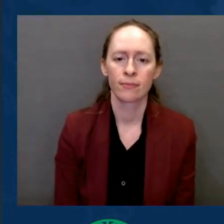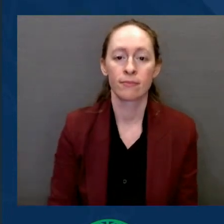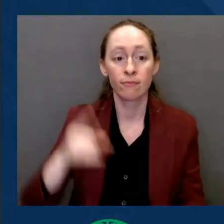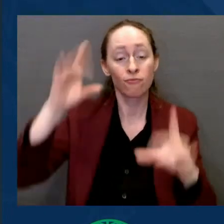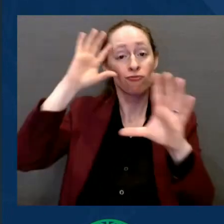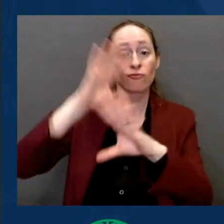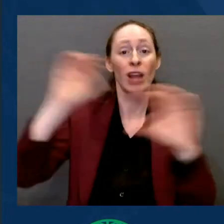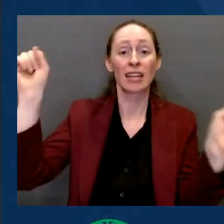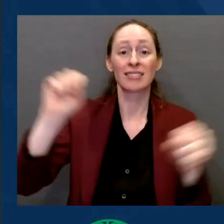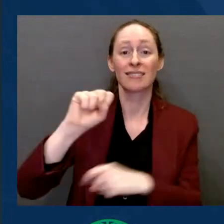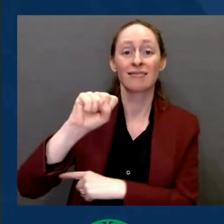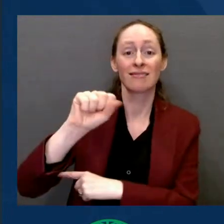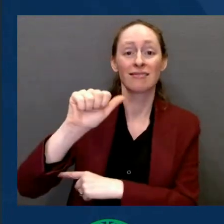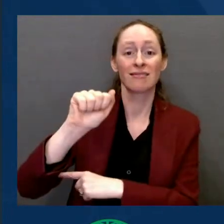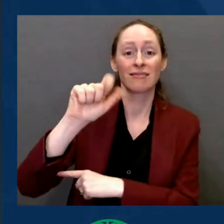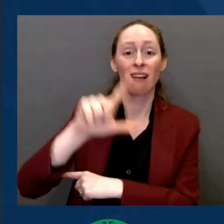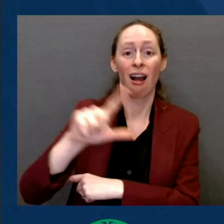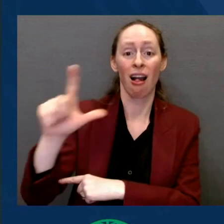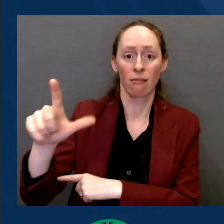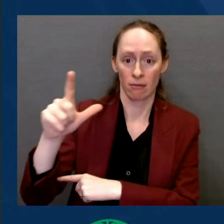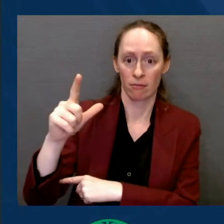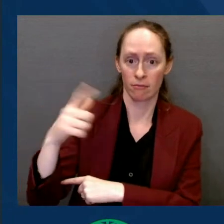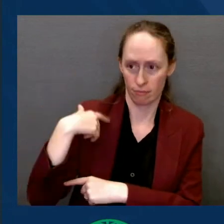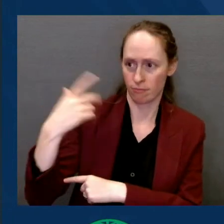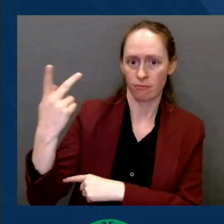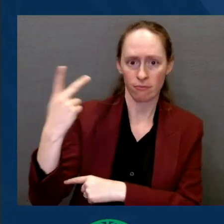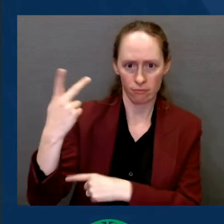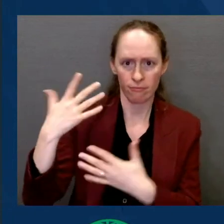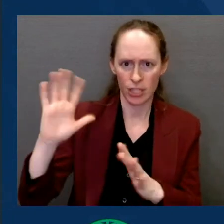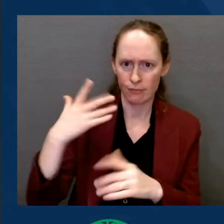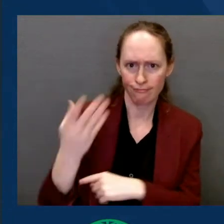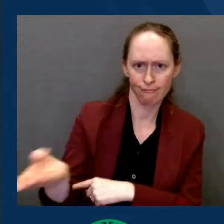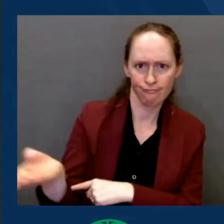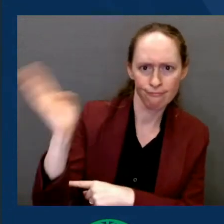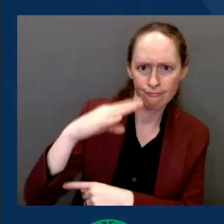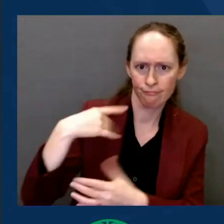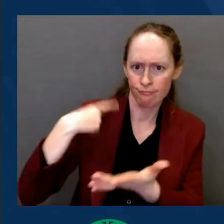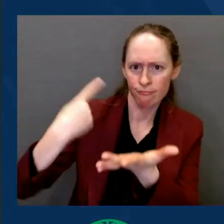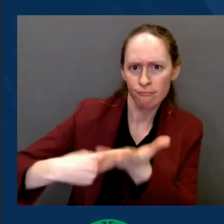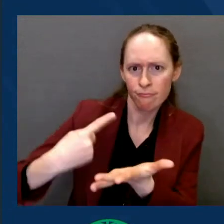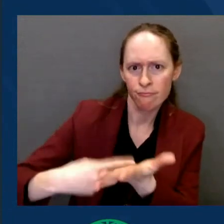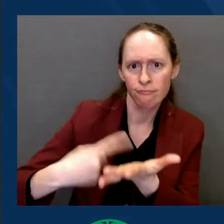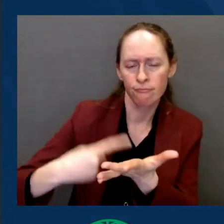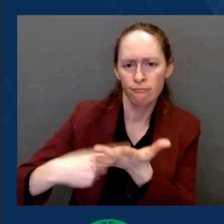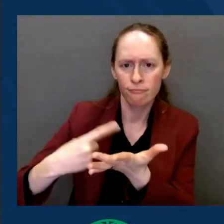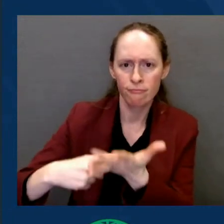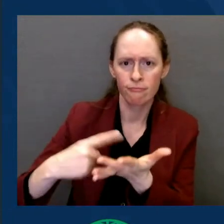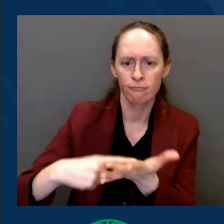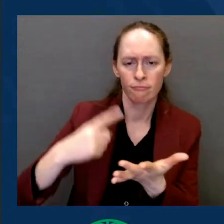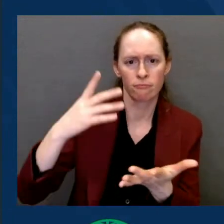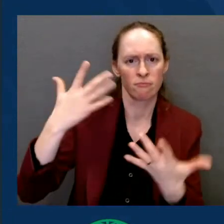It's not just showing the will but doing the work. And there's a lot of work to be done.